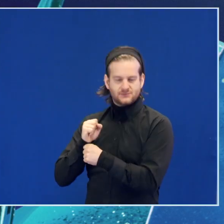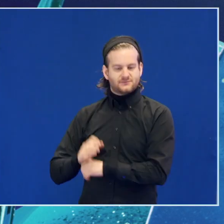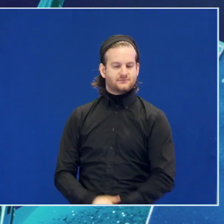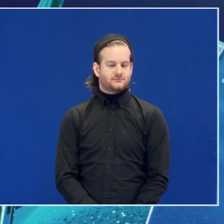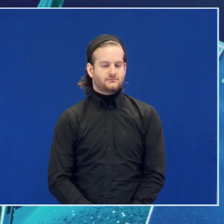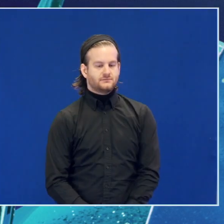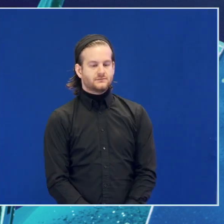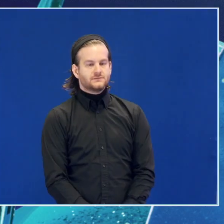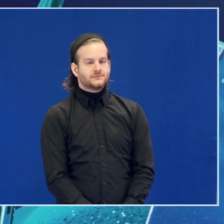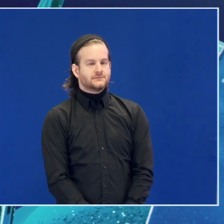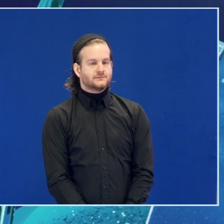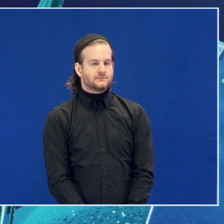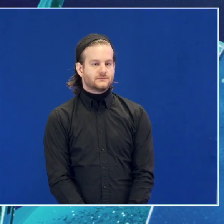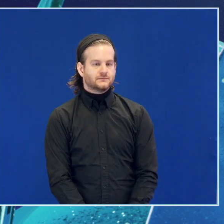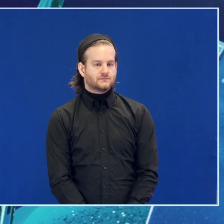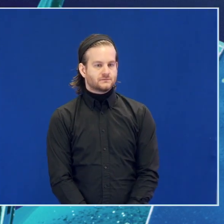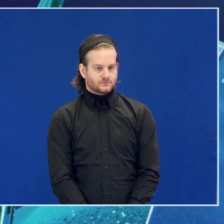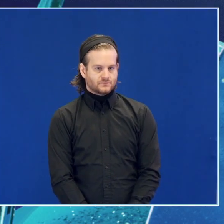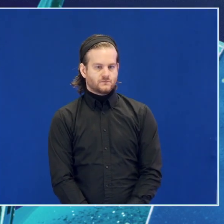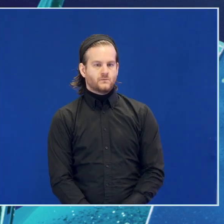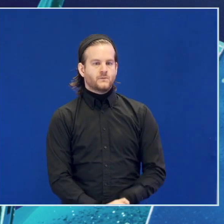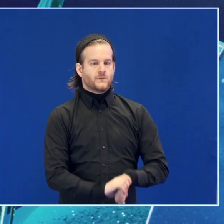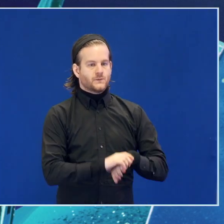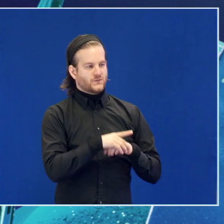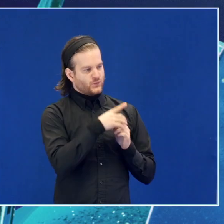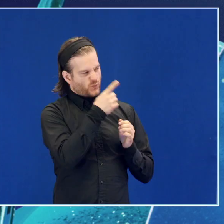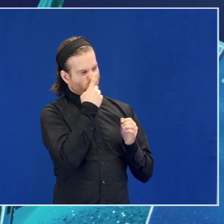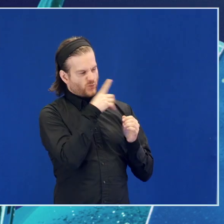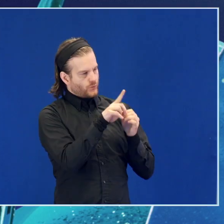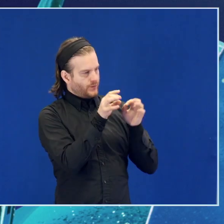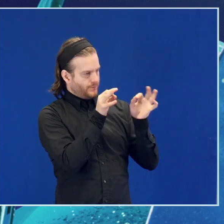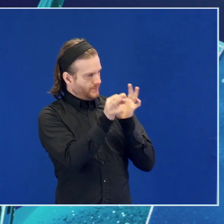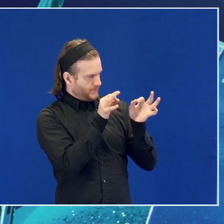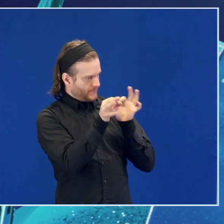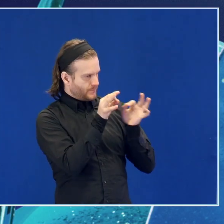about the physical workplace design, what HOK has done,